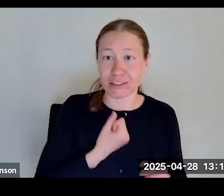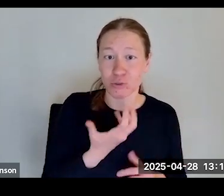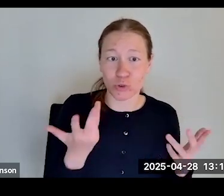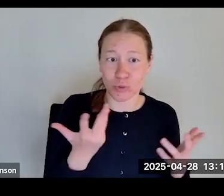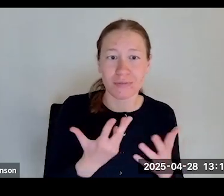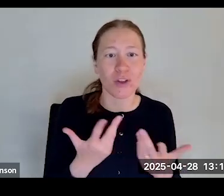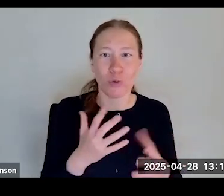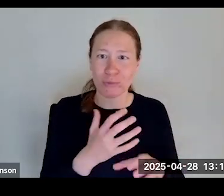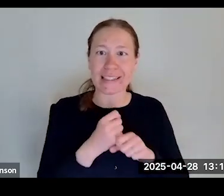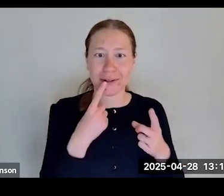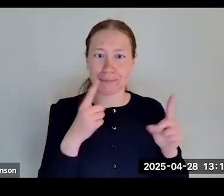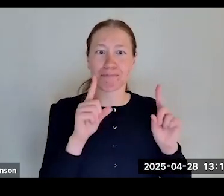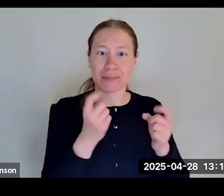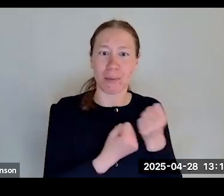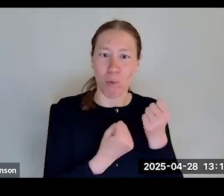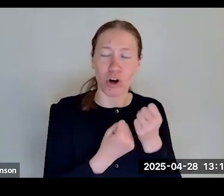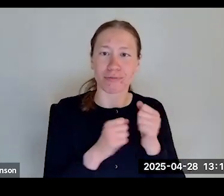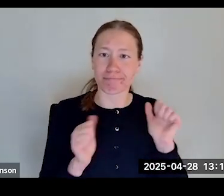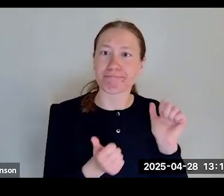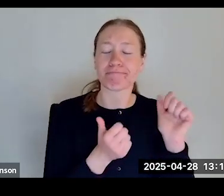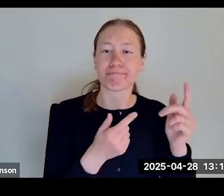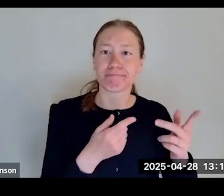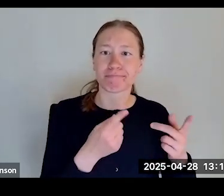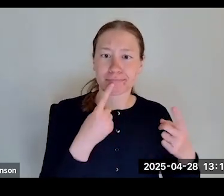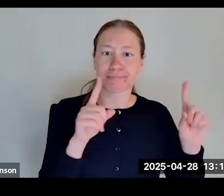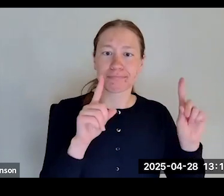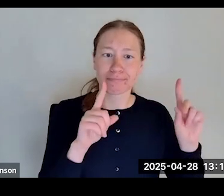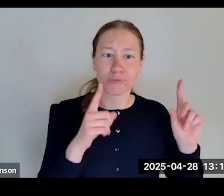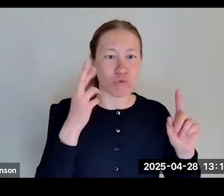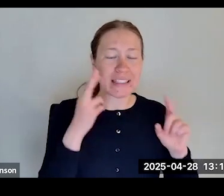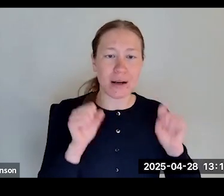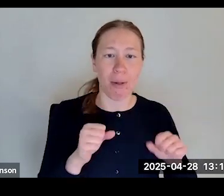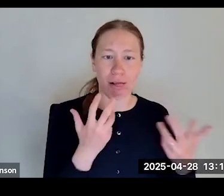to pursue reasonable workplace accommodations, having legal protections against discrimination